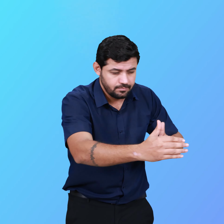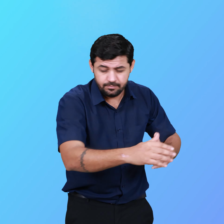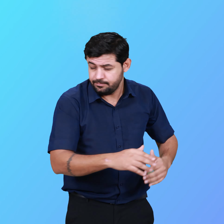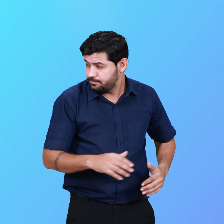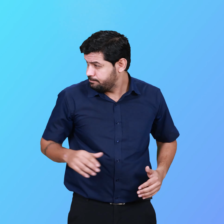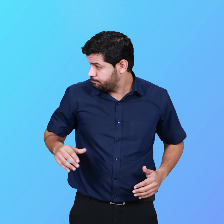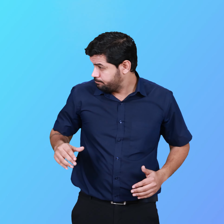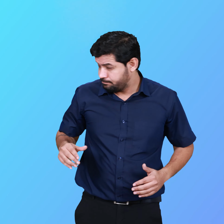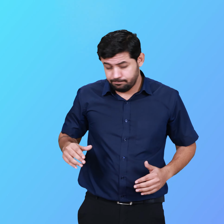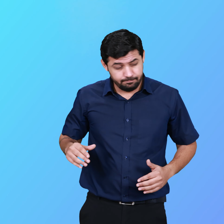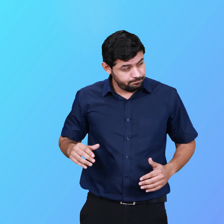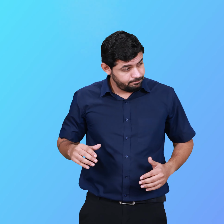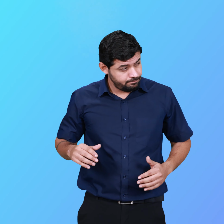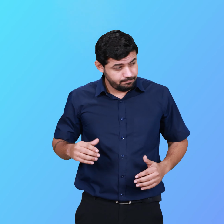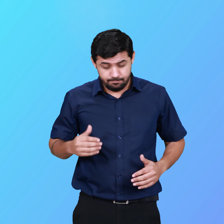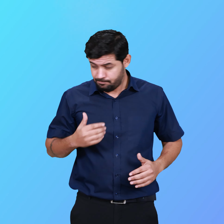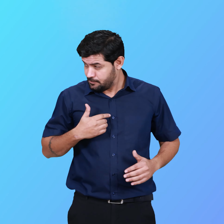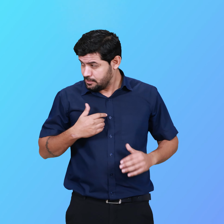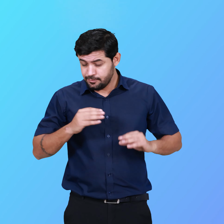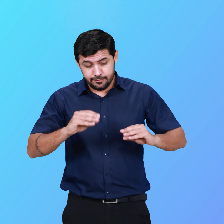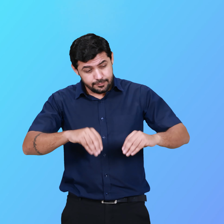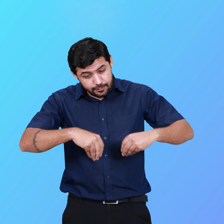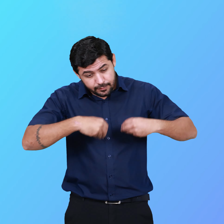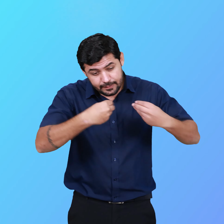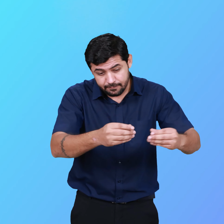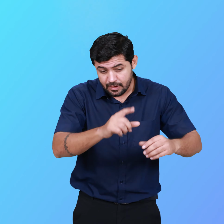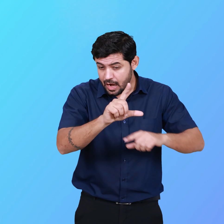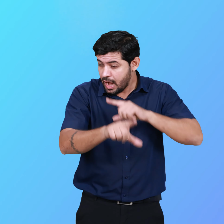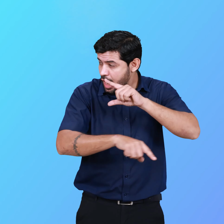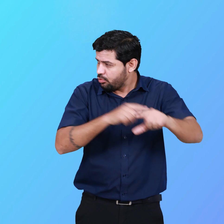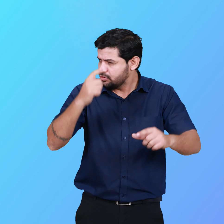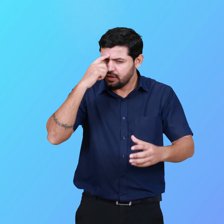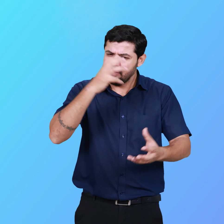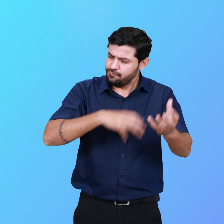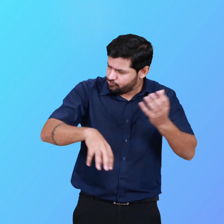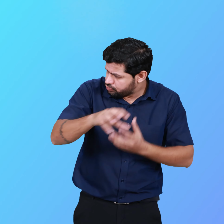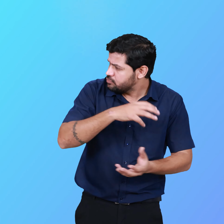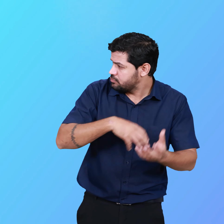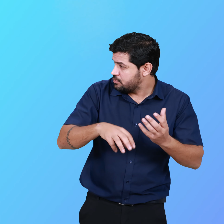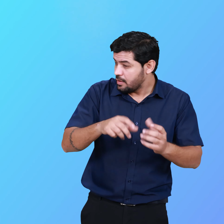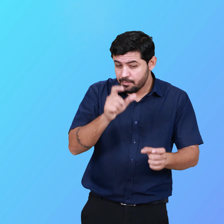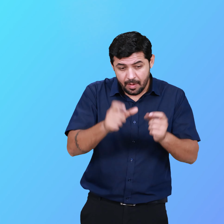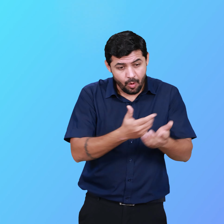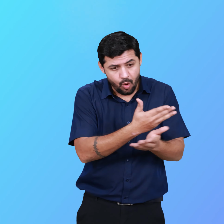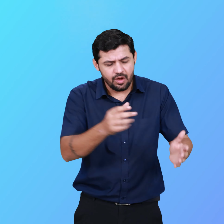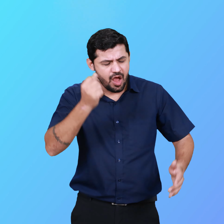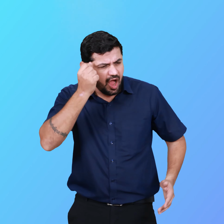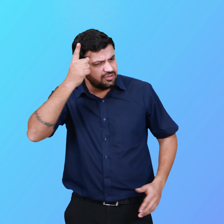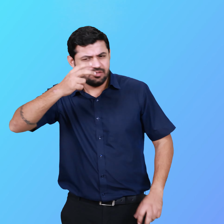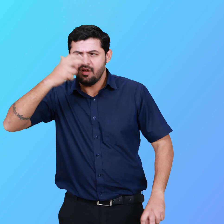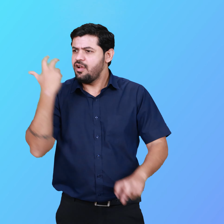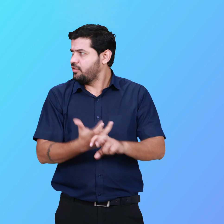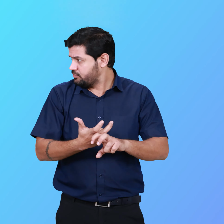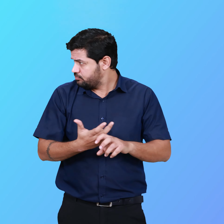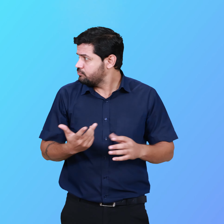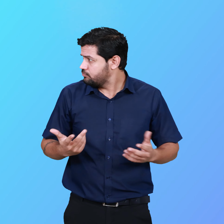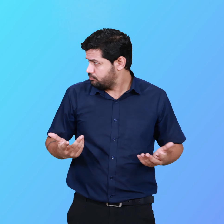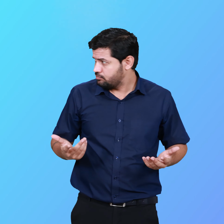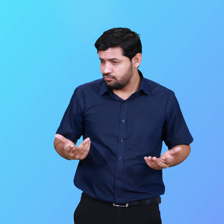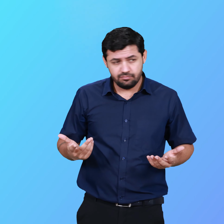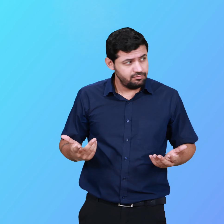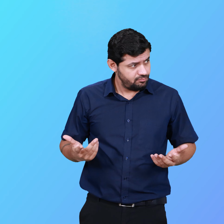Come, let us go down and change the language they speak so that they will not understand each other.”